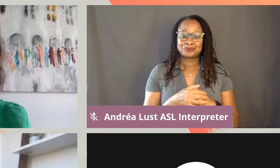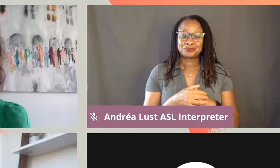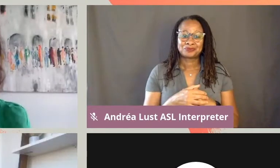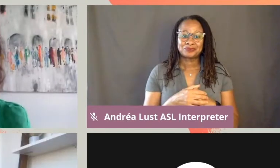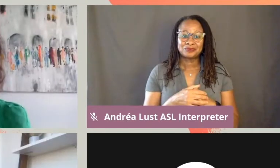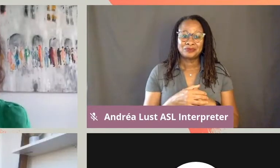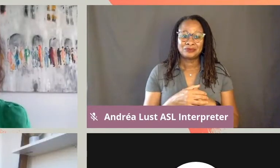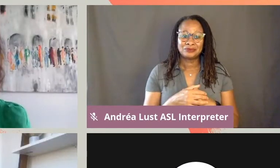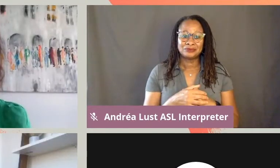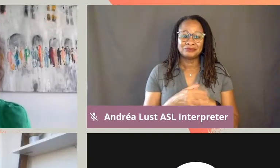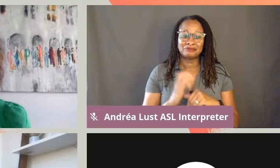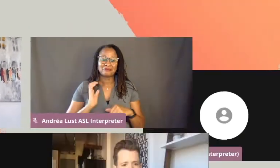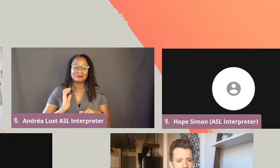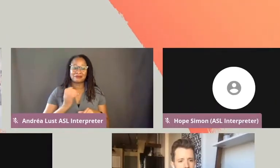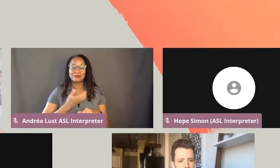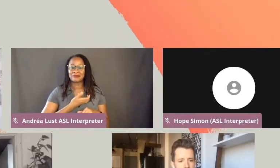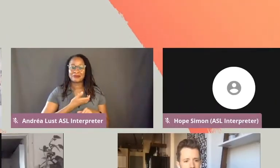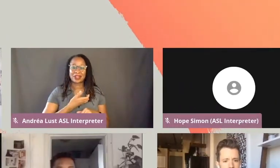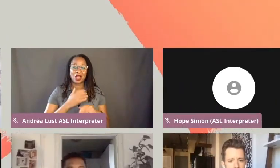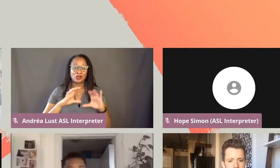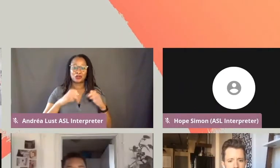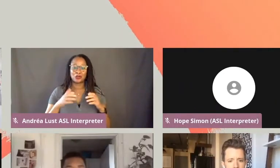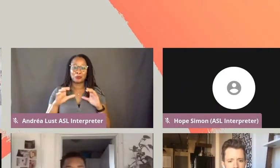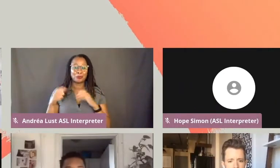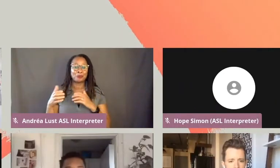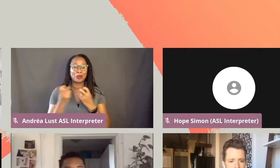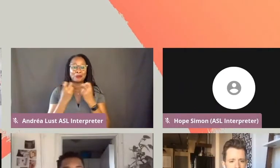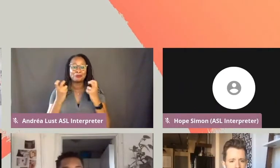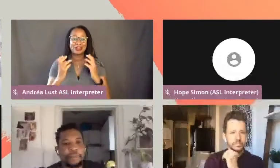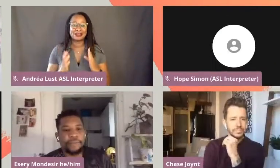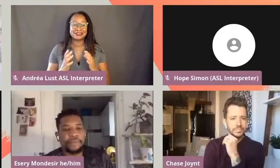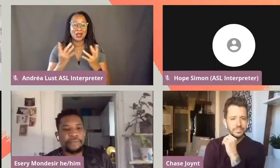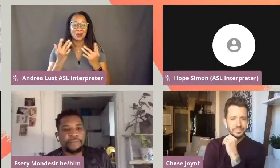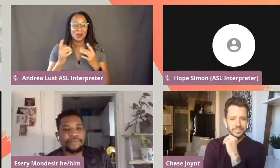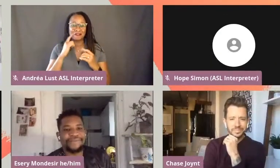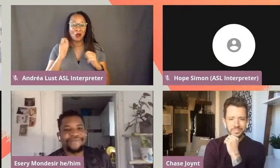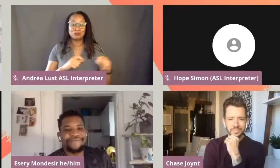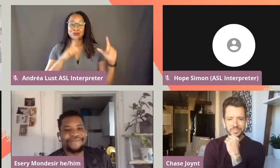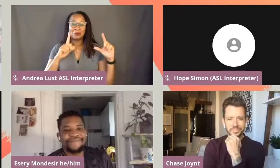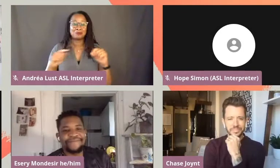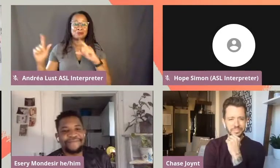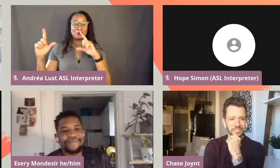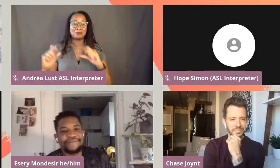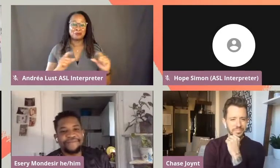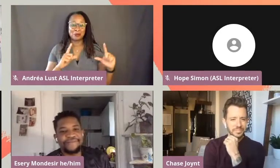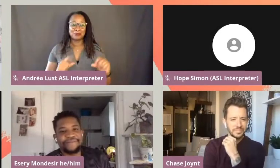our group of, and were just waiting for everyone to enter and join the room.